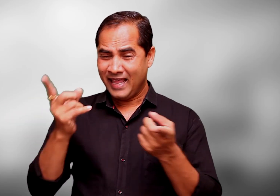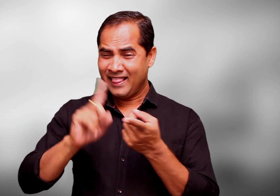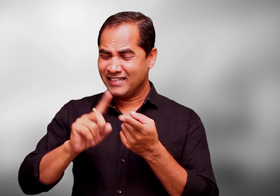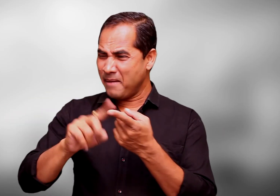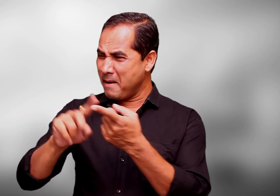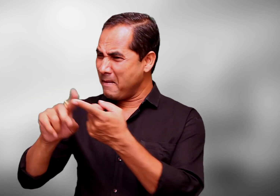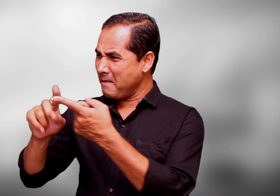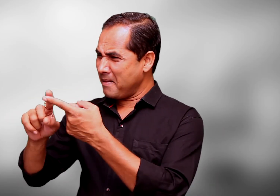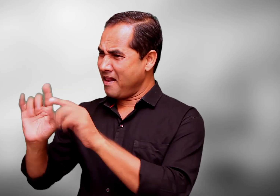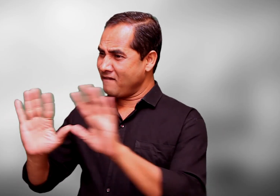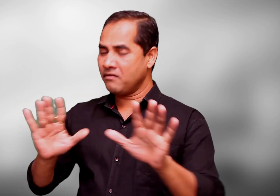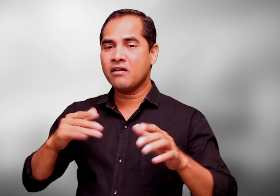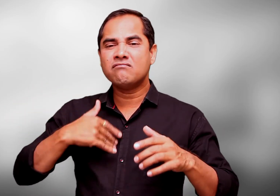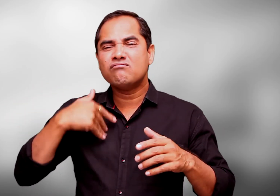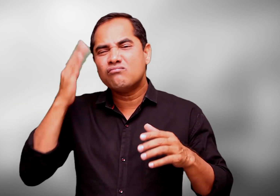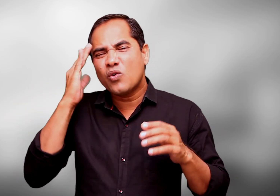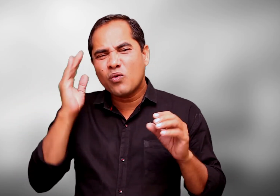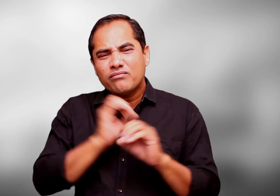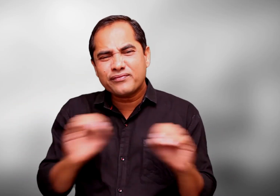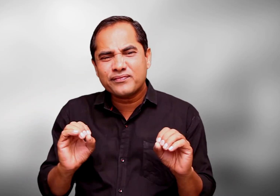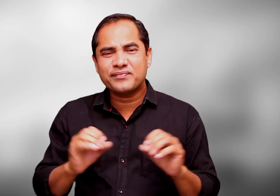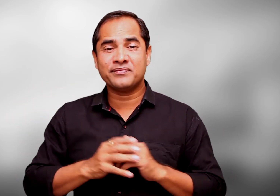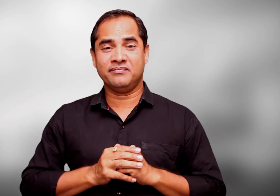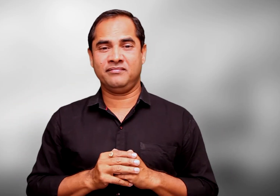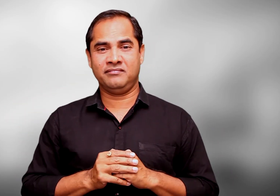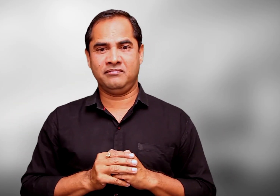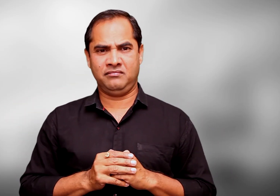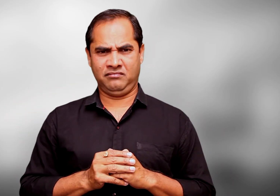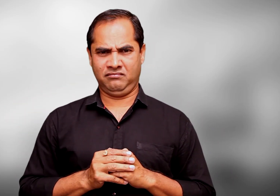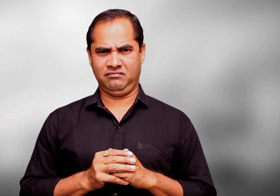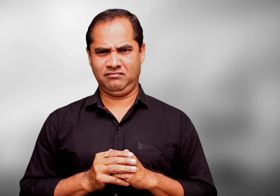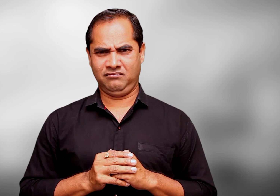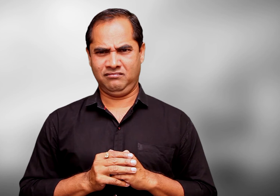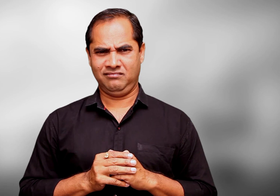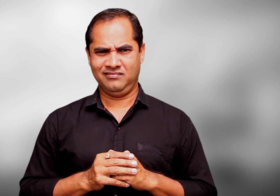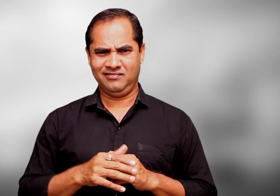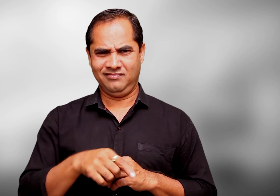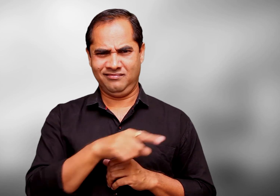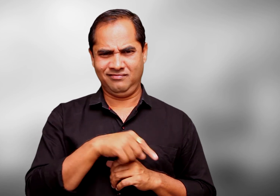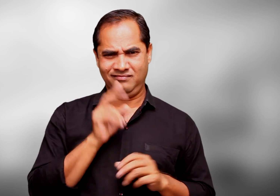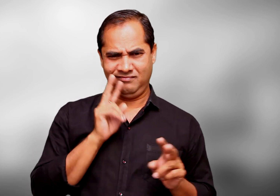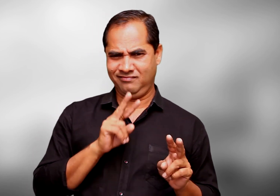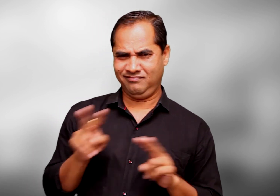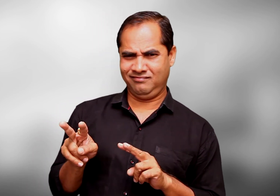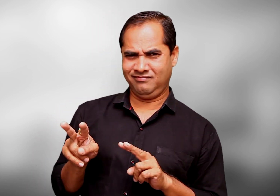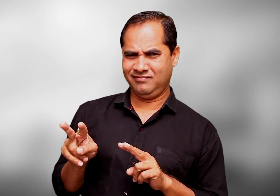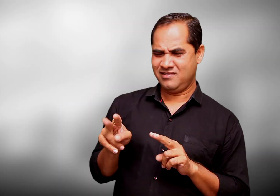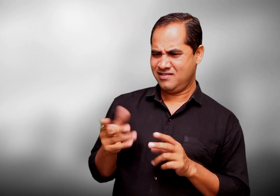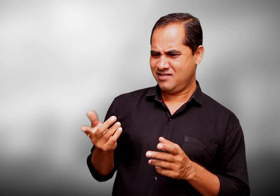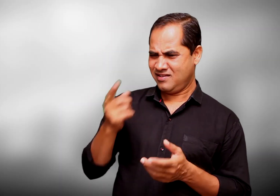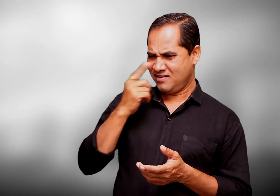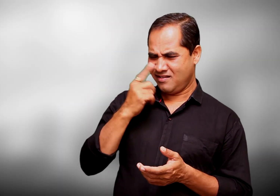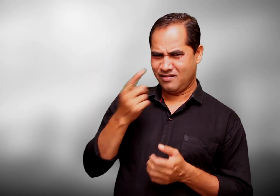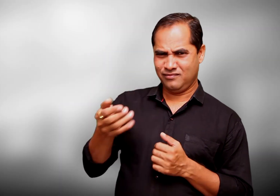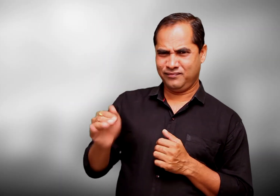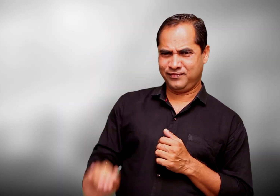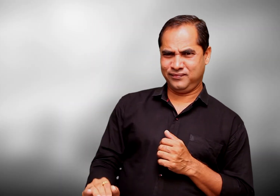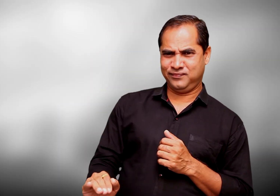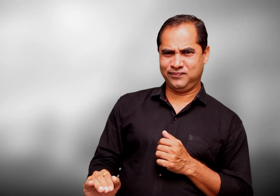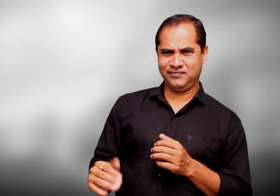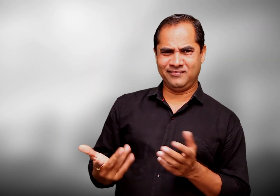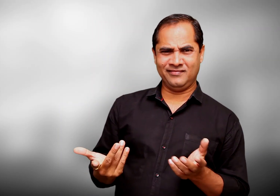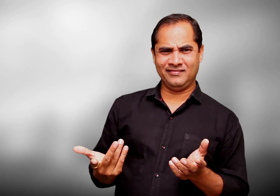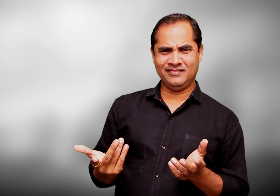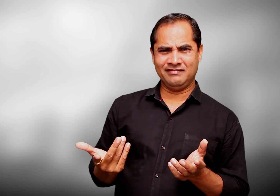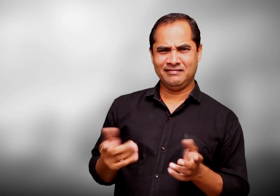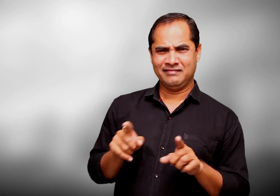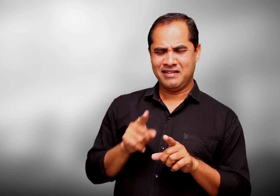but the mother and the aunt became surprised - 'Just a chit of a girl